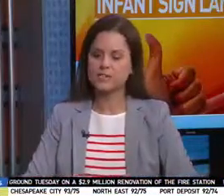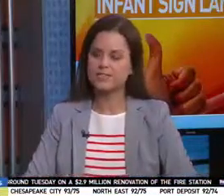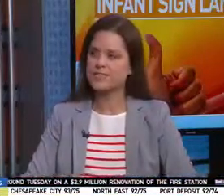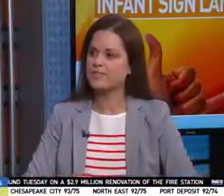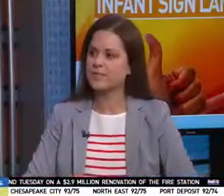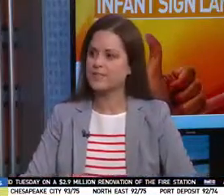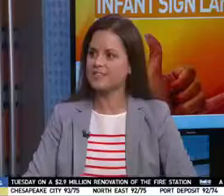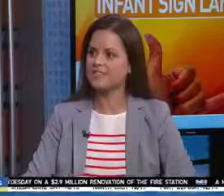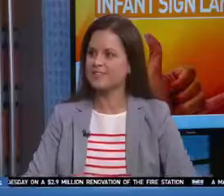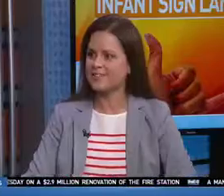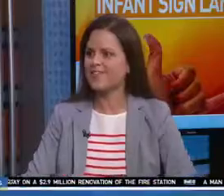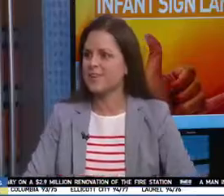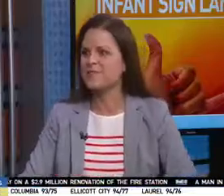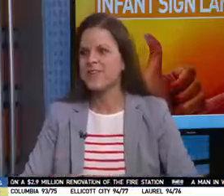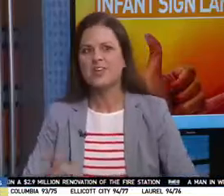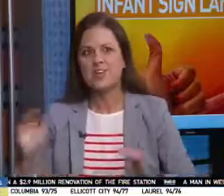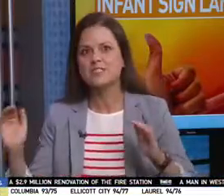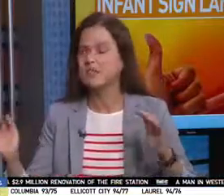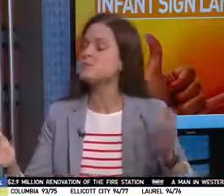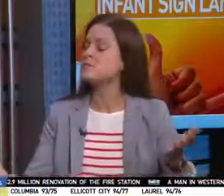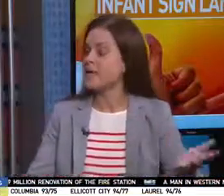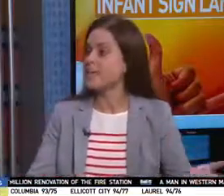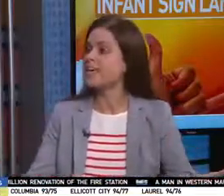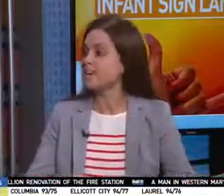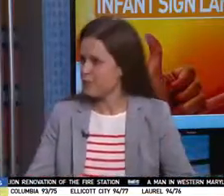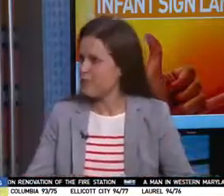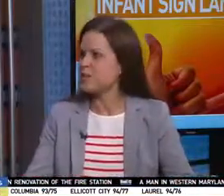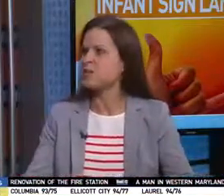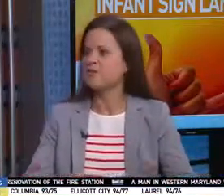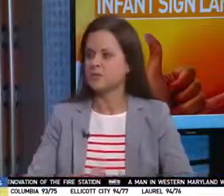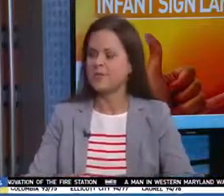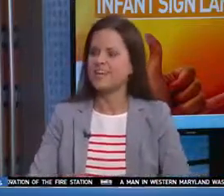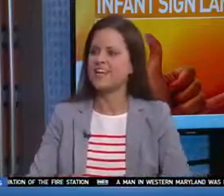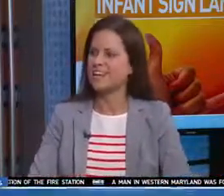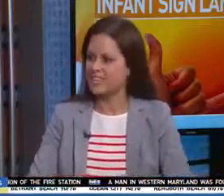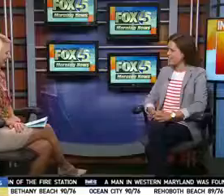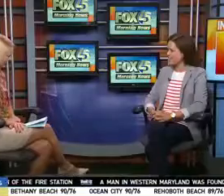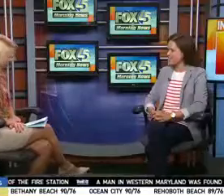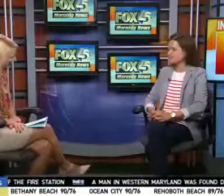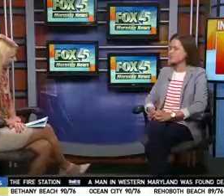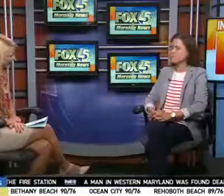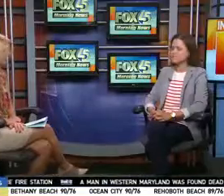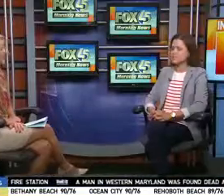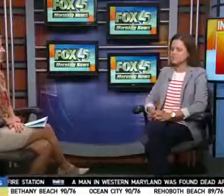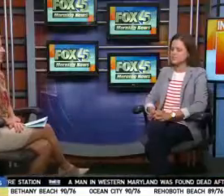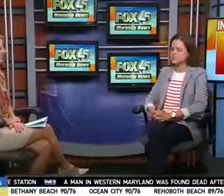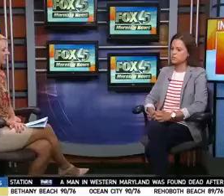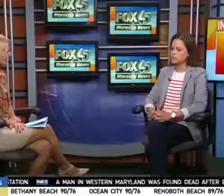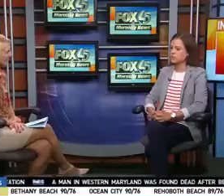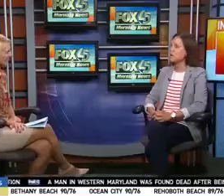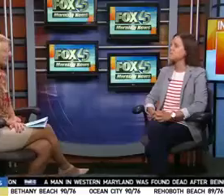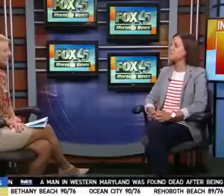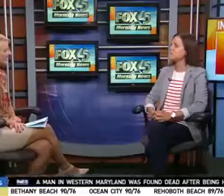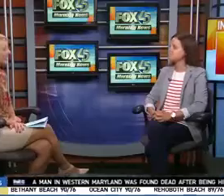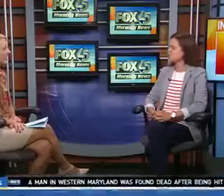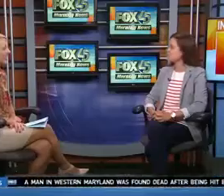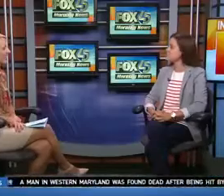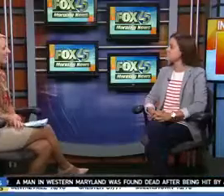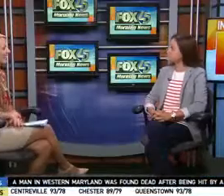to sneak some things Laughs You know instead of spelling Yes You know, the secrets that you want to talk about that you don't want your children to